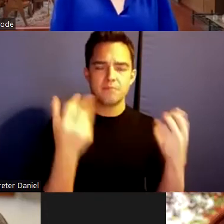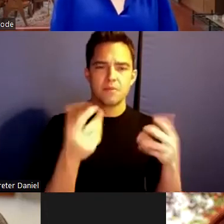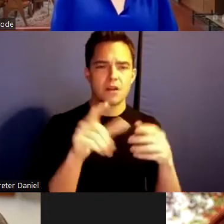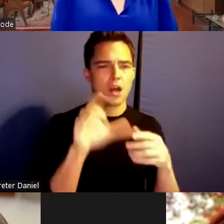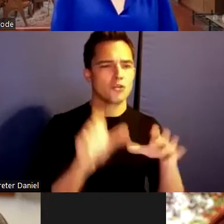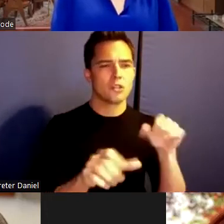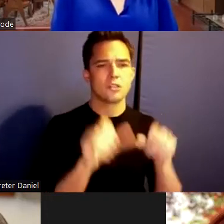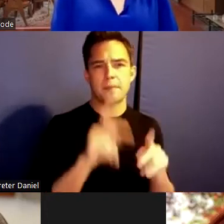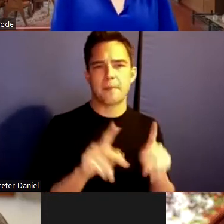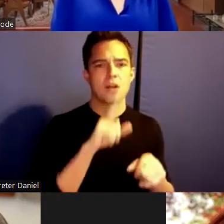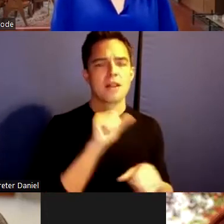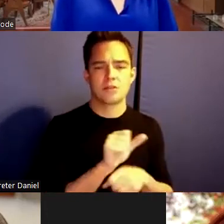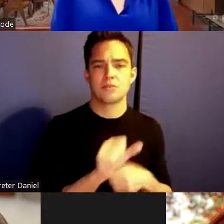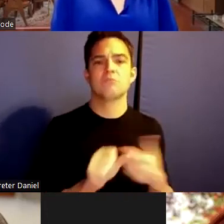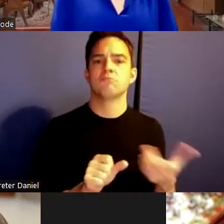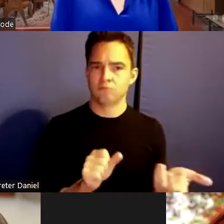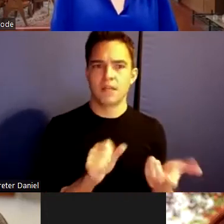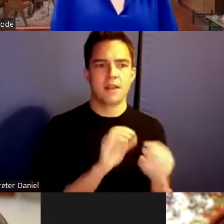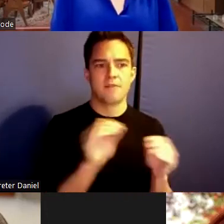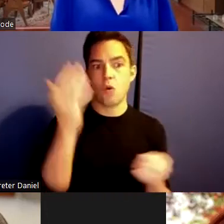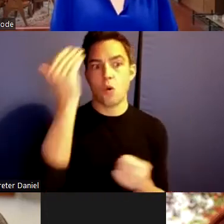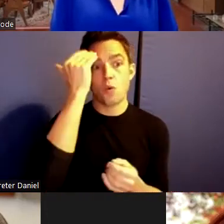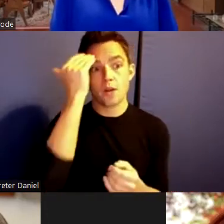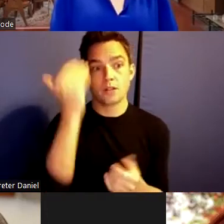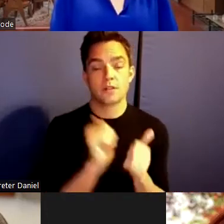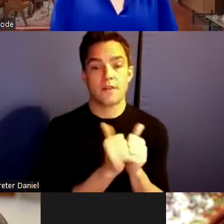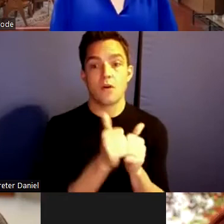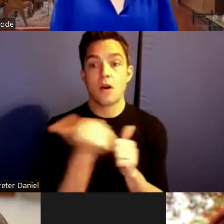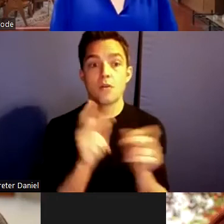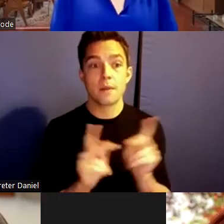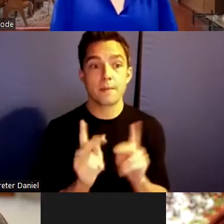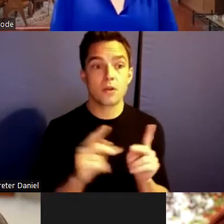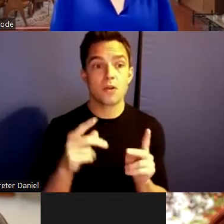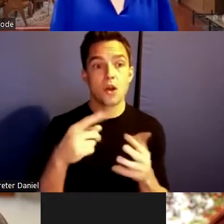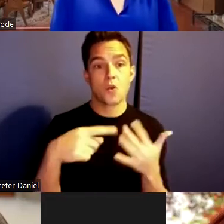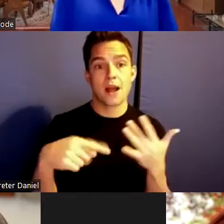literally. And they have no awareness of how other people around that individual in the